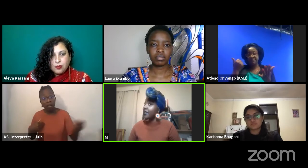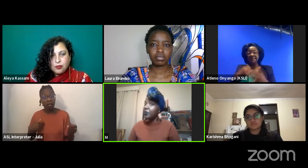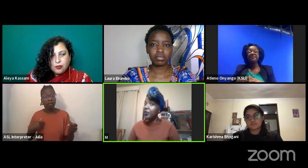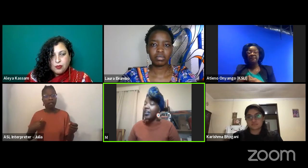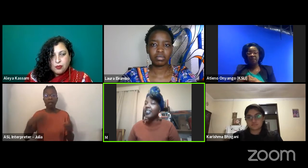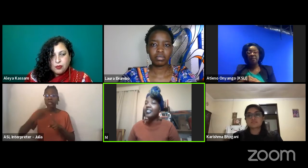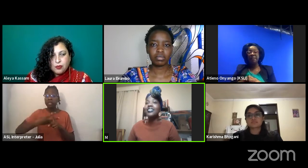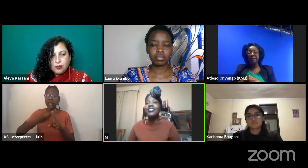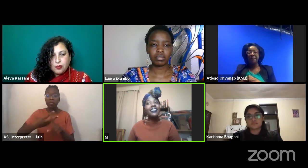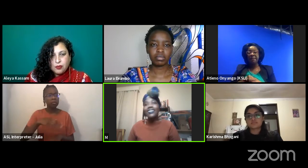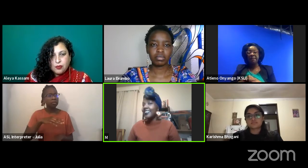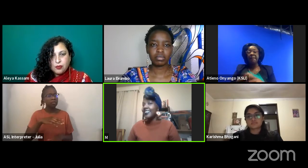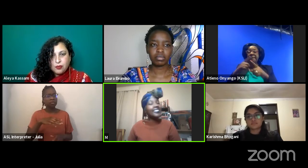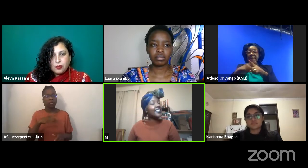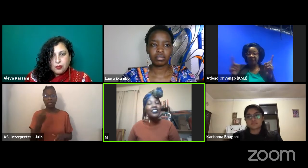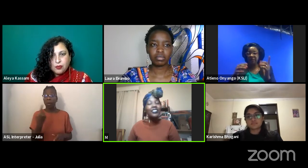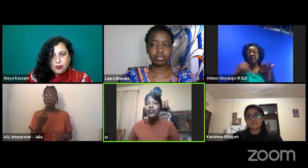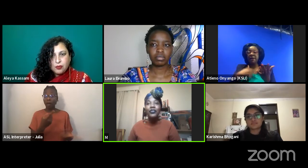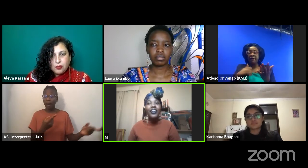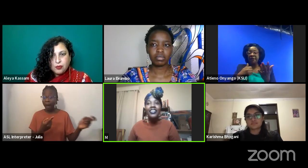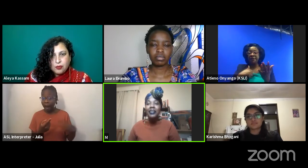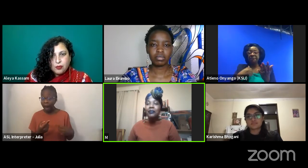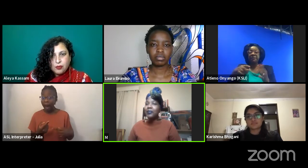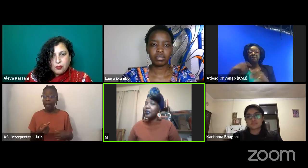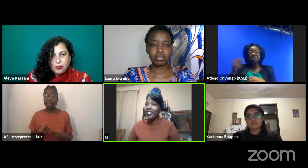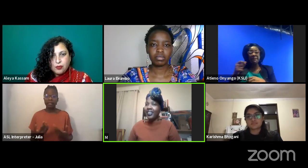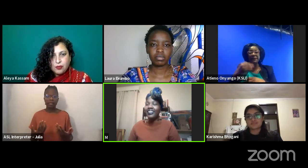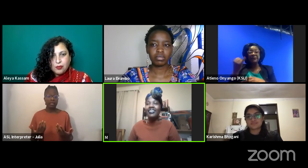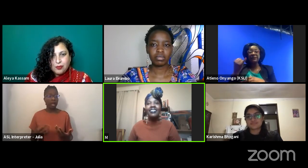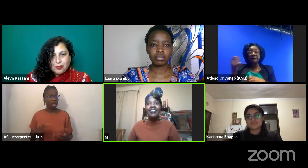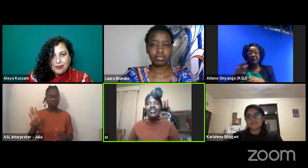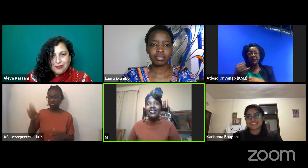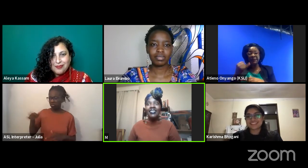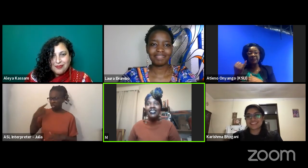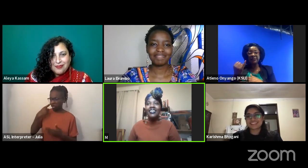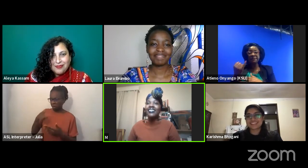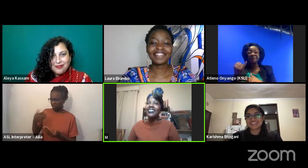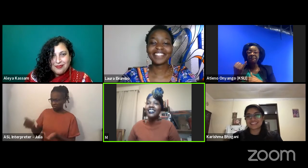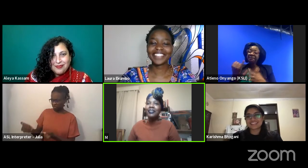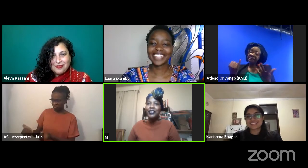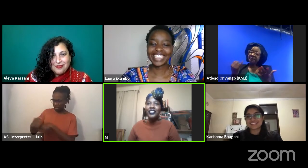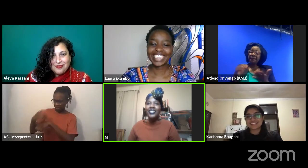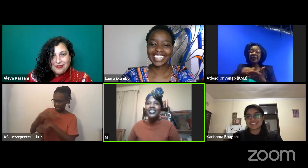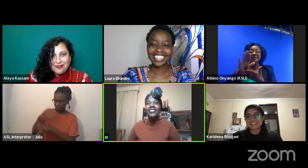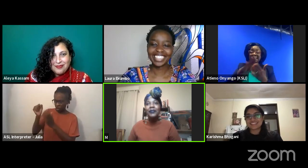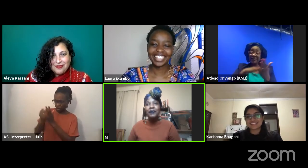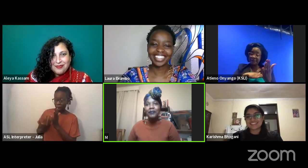"Hey, where you at send the scripts to Fred and Deb am like okay I'm so stressed,